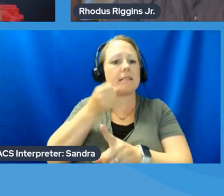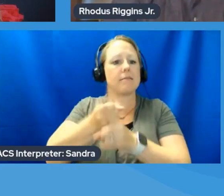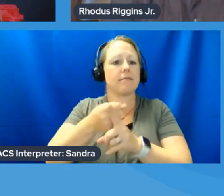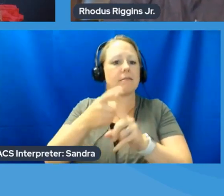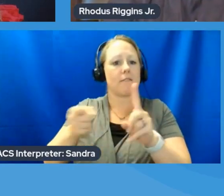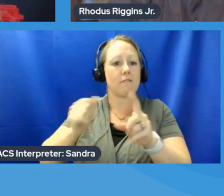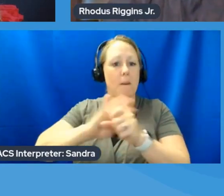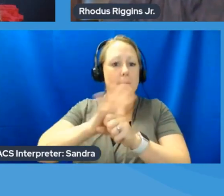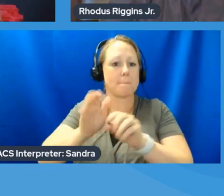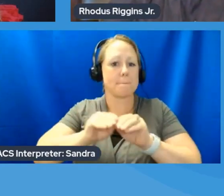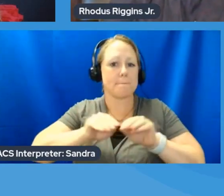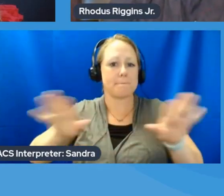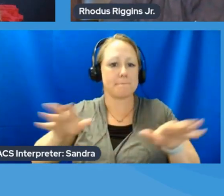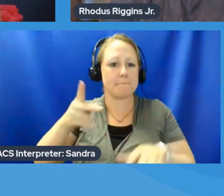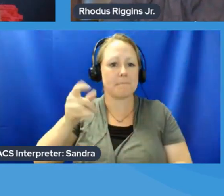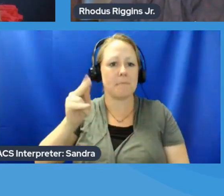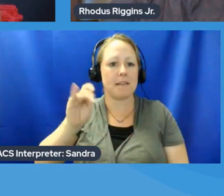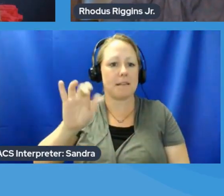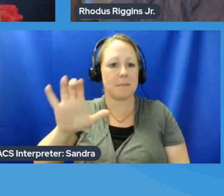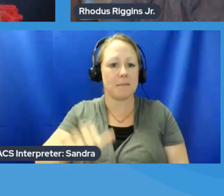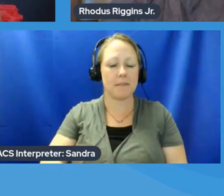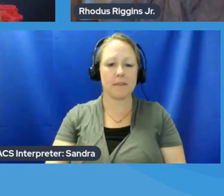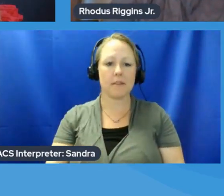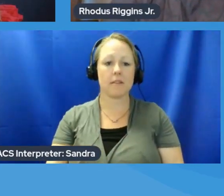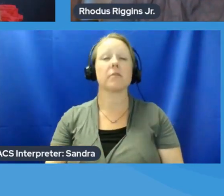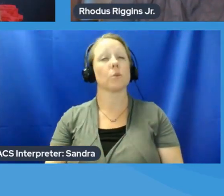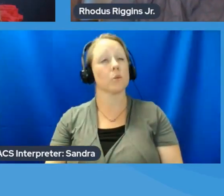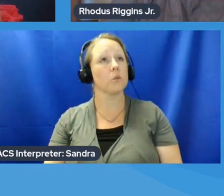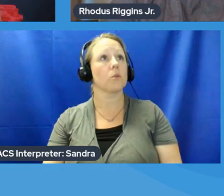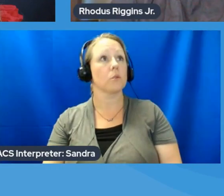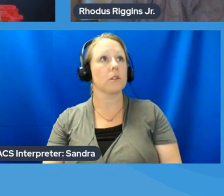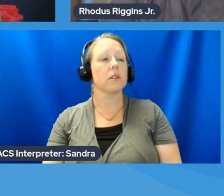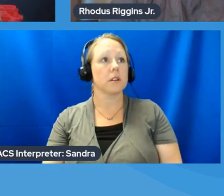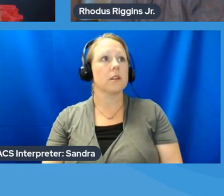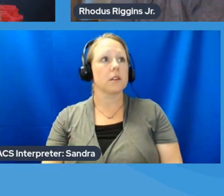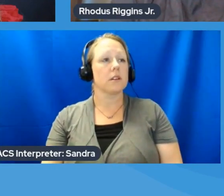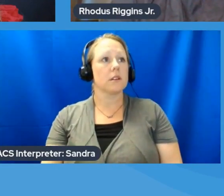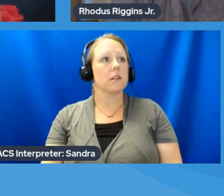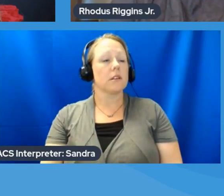Yeah, sure. And, you know, I think what Rhodus is saying about